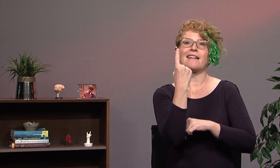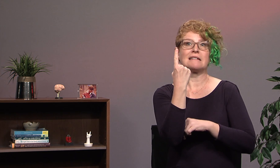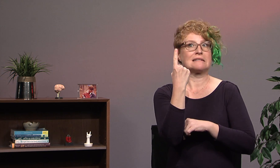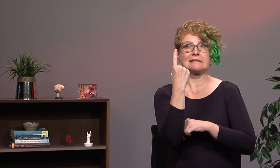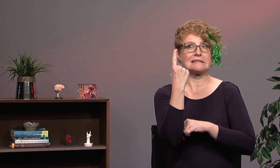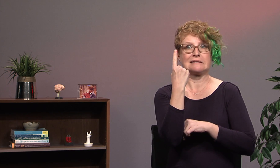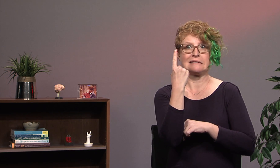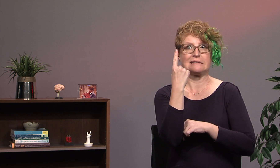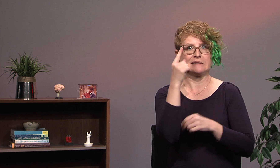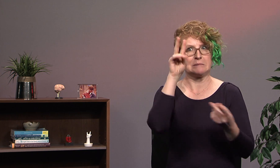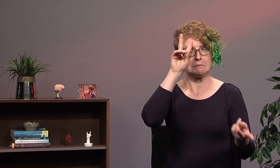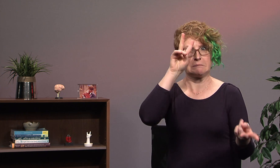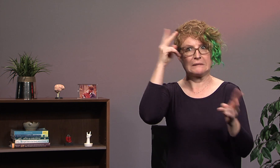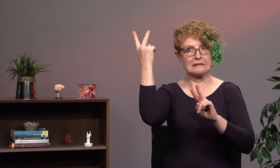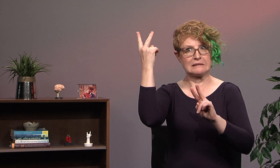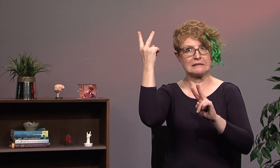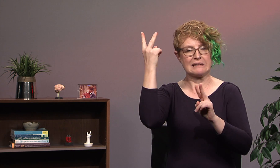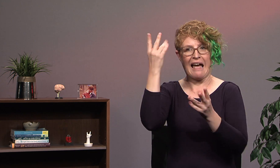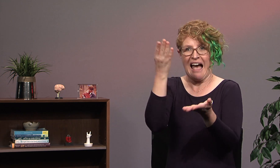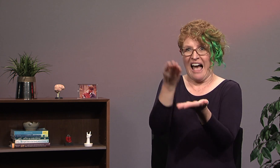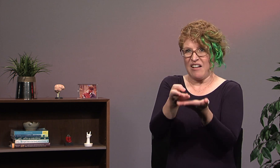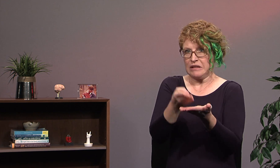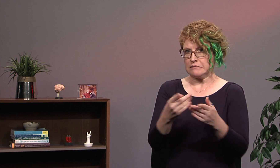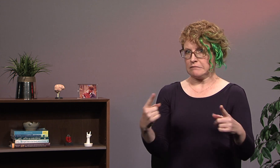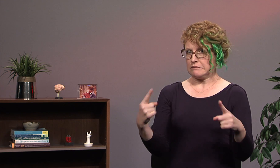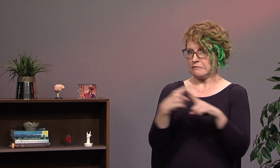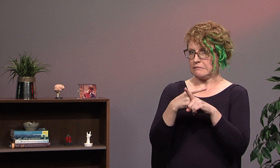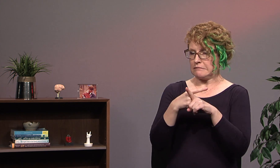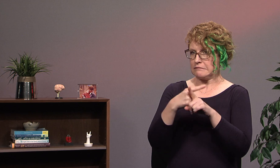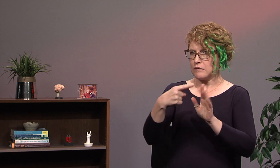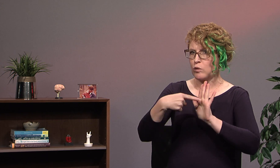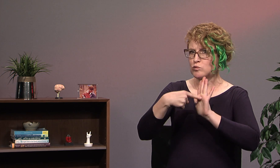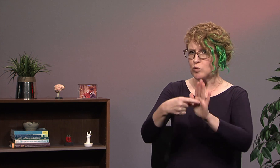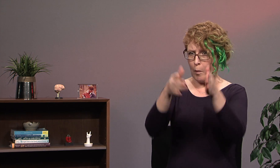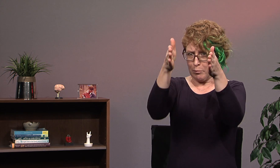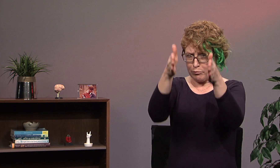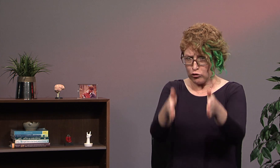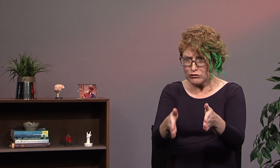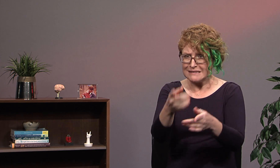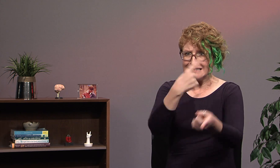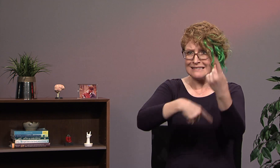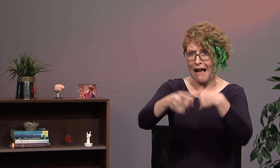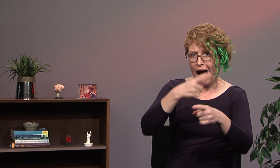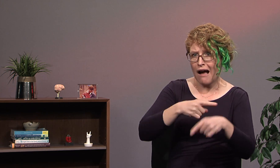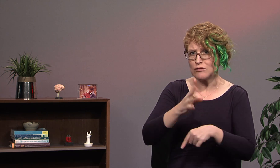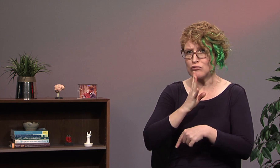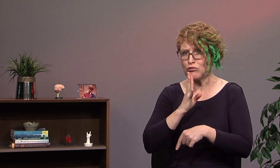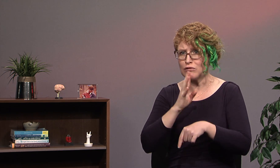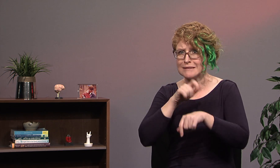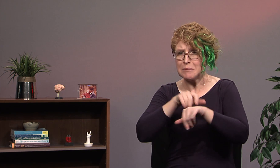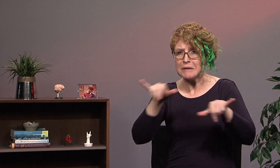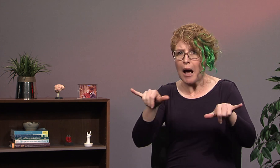to clarify spoken English. Evidence indicates, however, that parents and teachers do not usually sign everything they say.